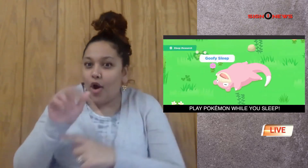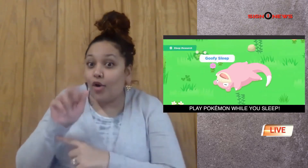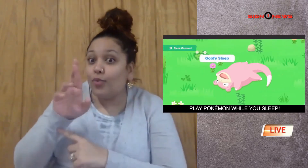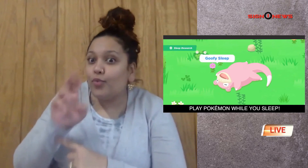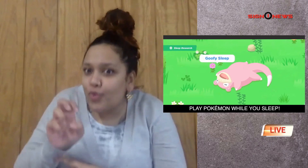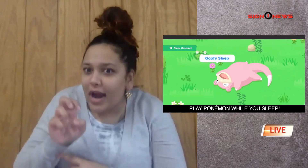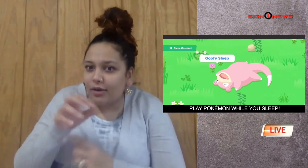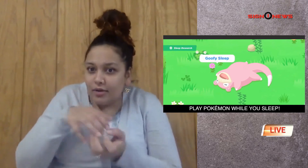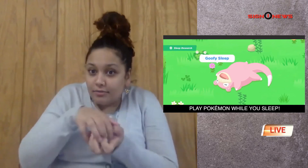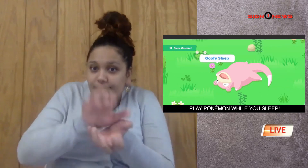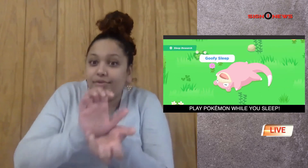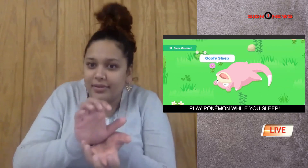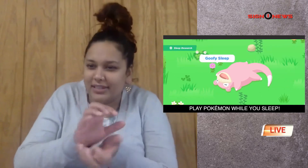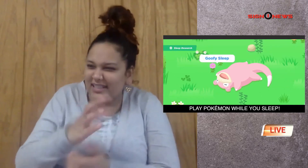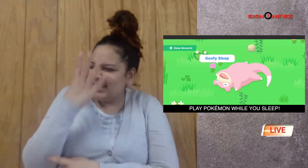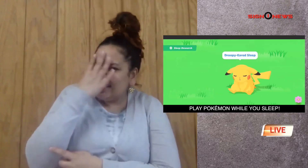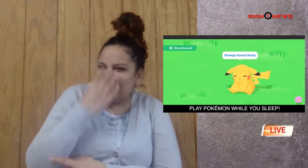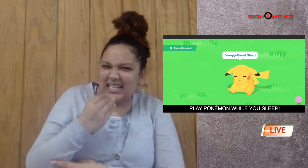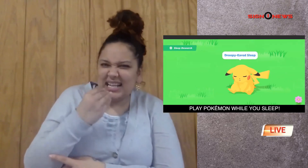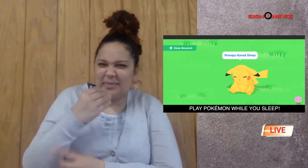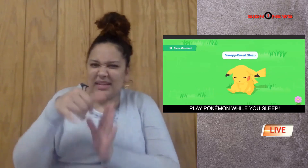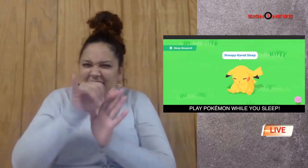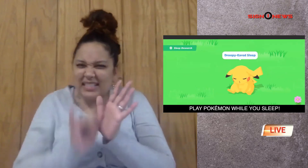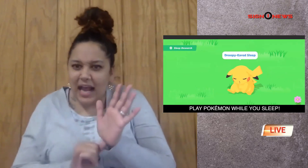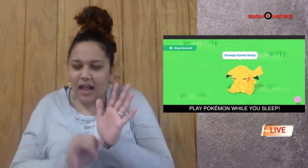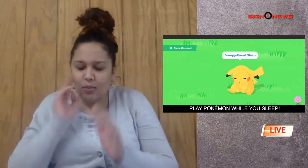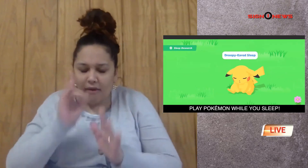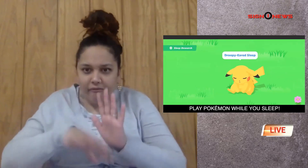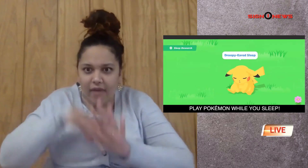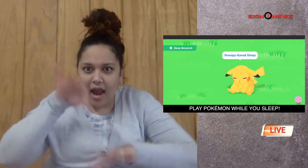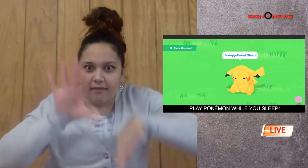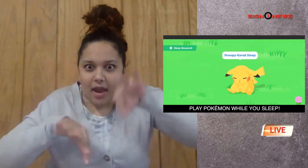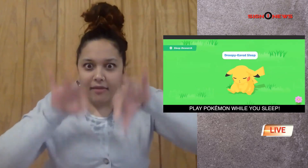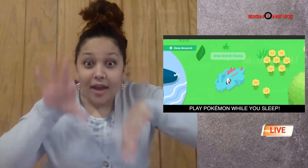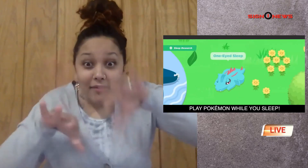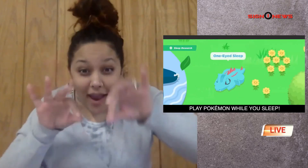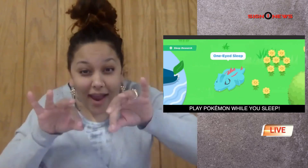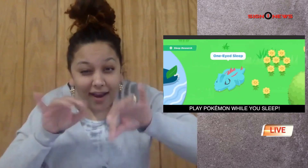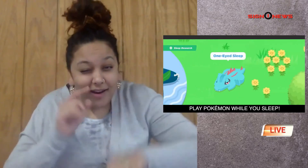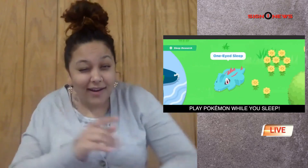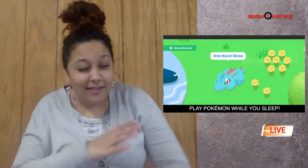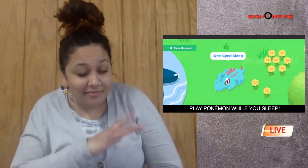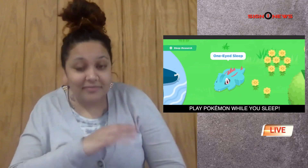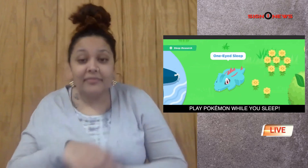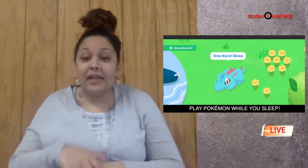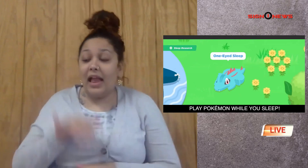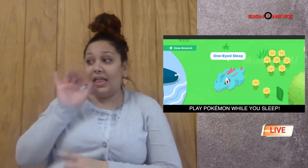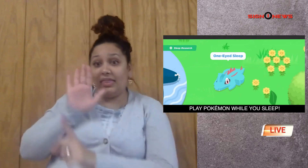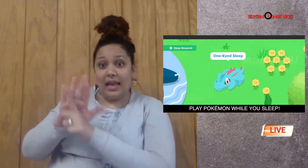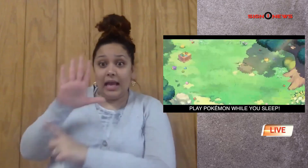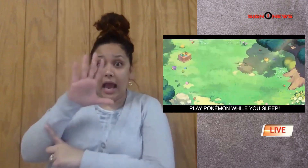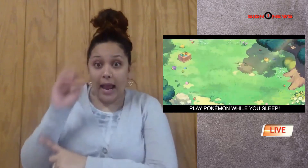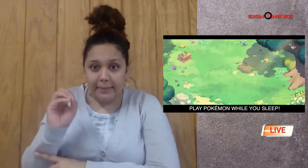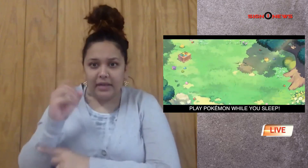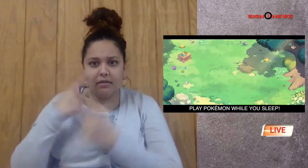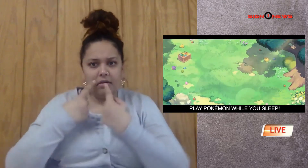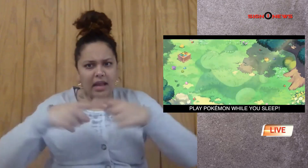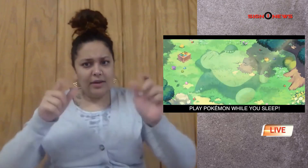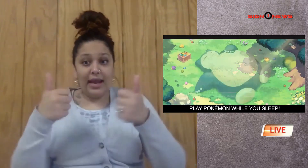the more you play the more rare Pok mon sleep styles you will discover the Pok mon company